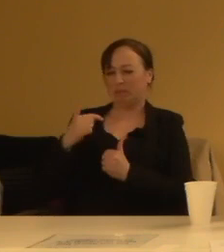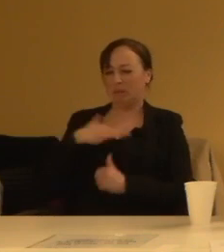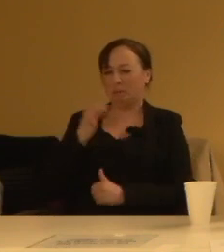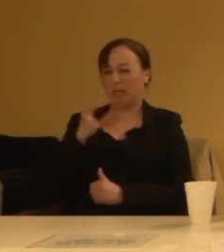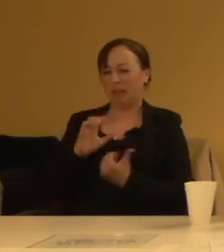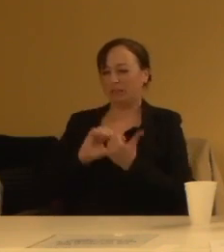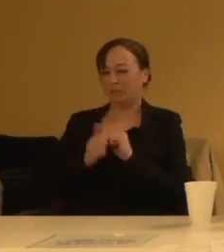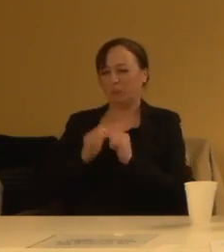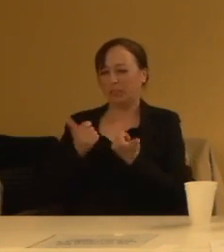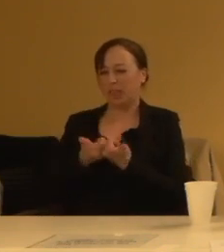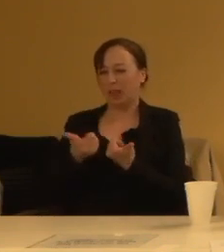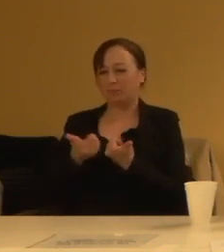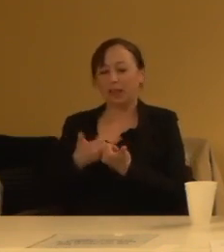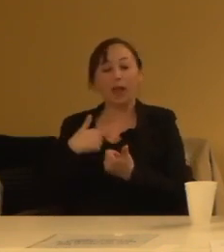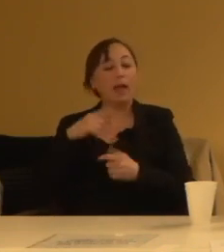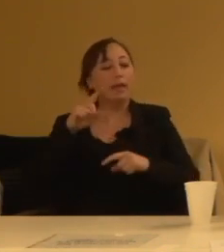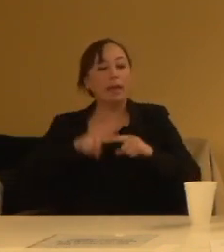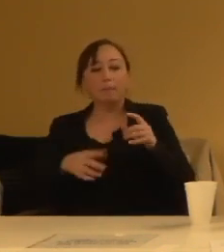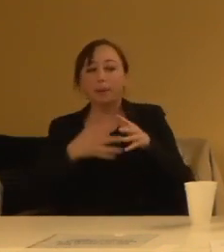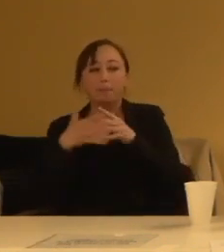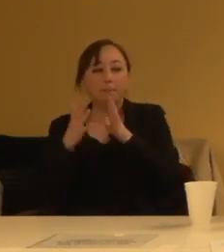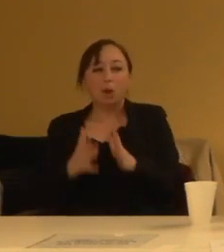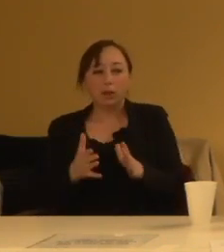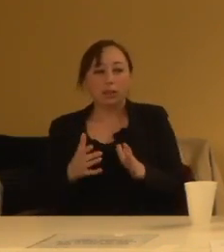and not go to major sporting events.